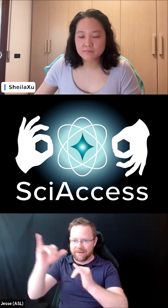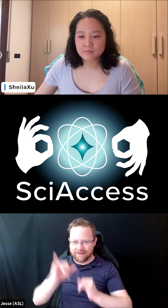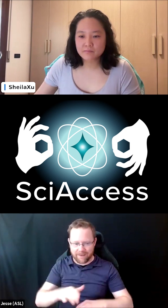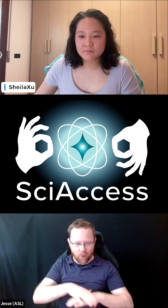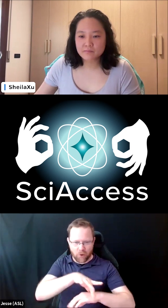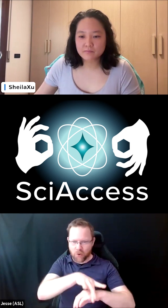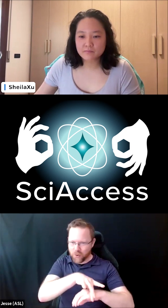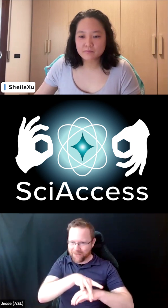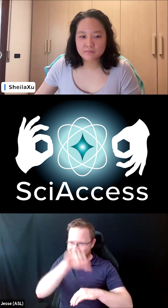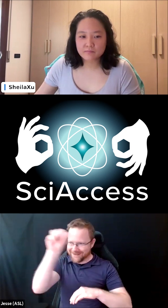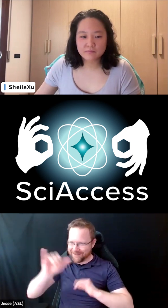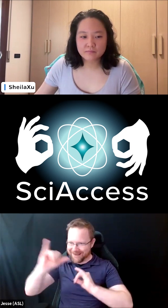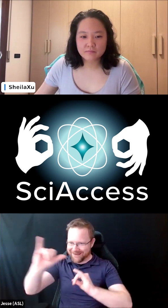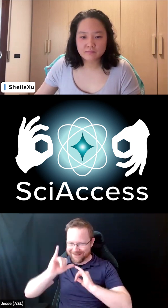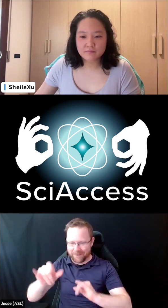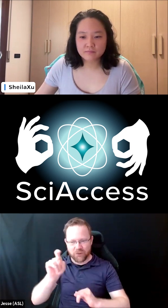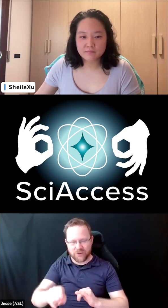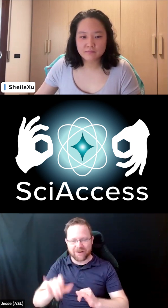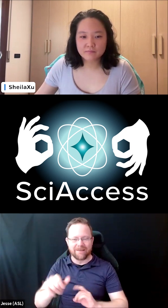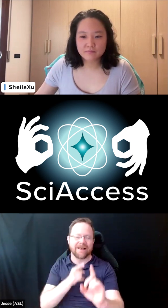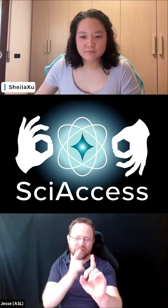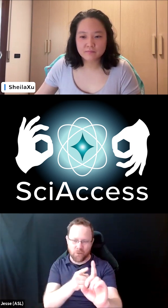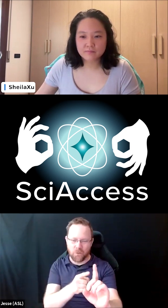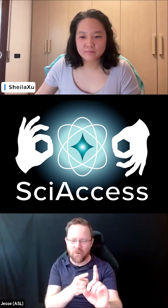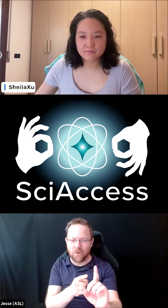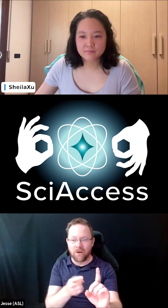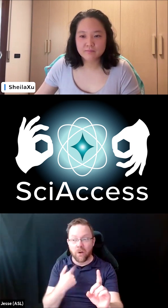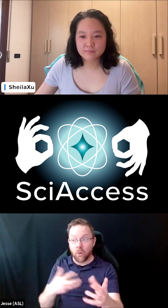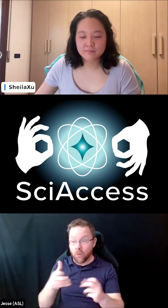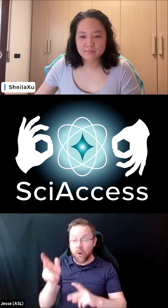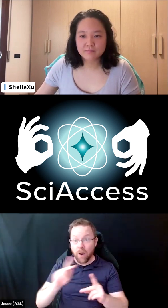We want people to go to space and disabled people to rock the moon, absolutely.